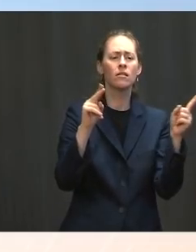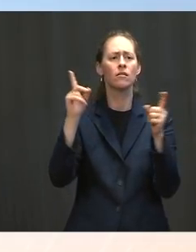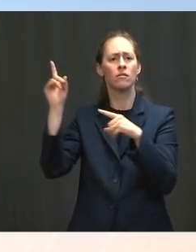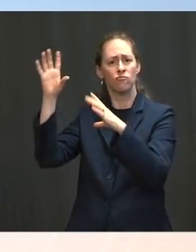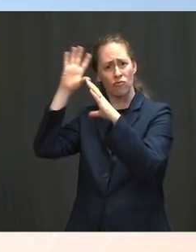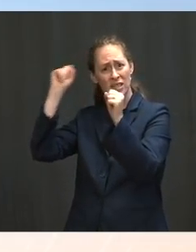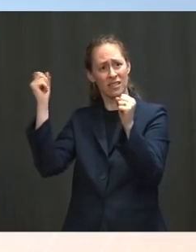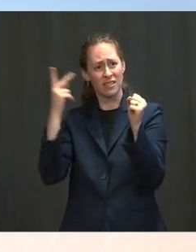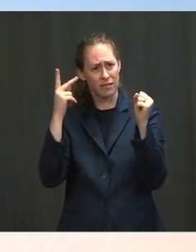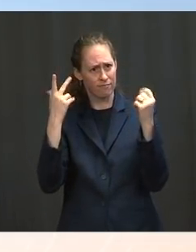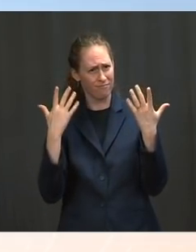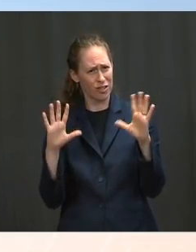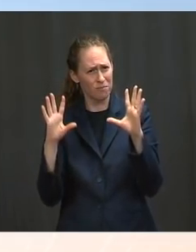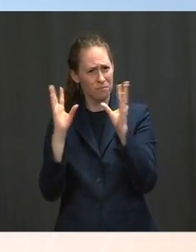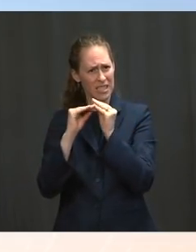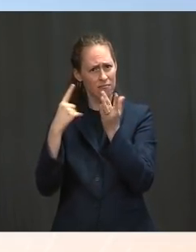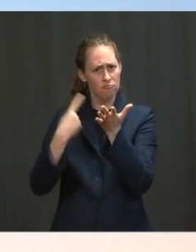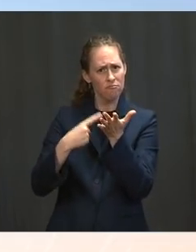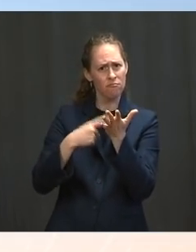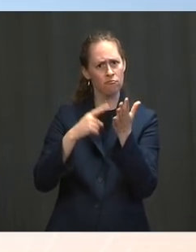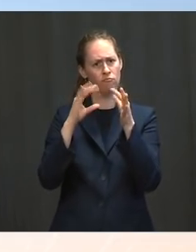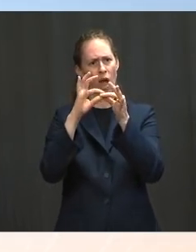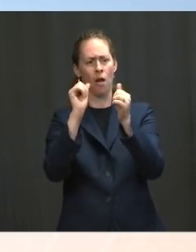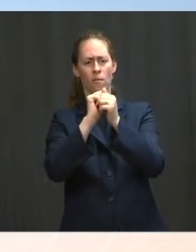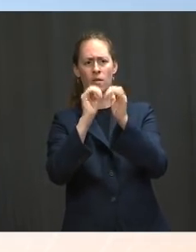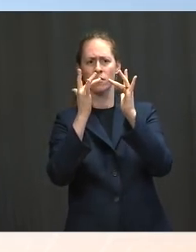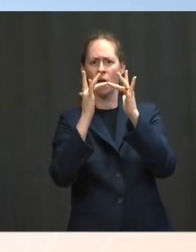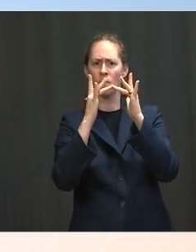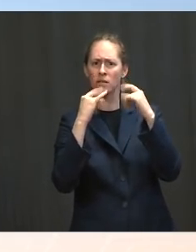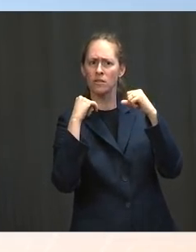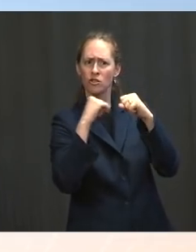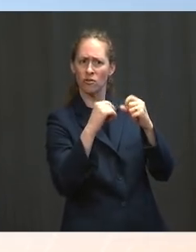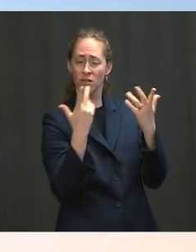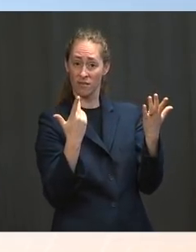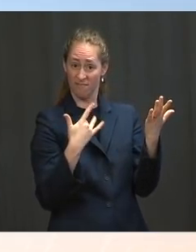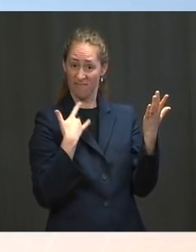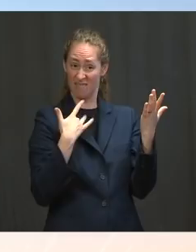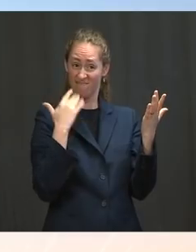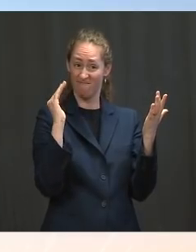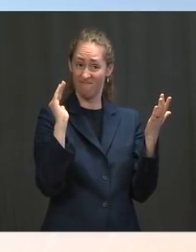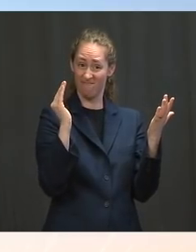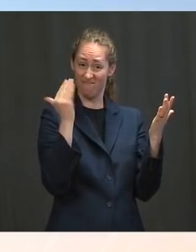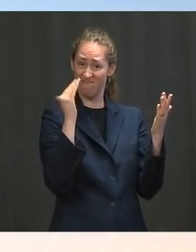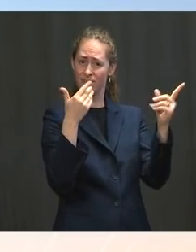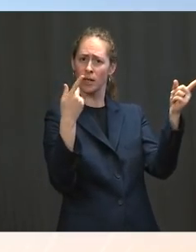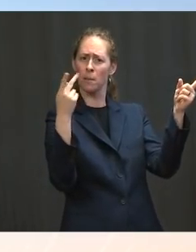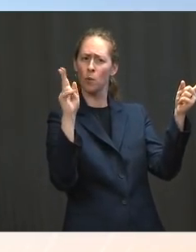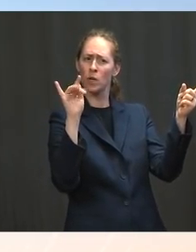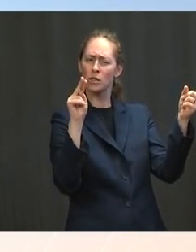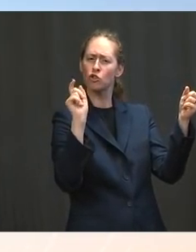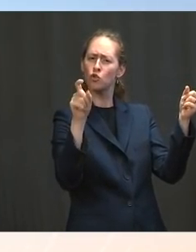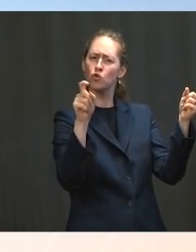Were you under the impression that Putin would do more to prevent these kind of attacks? Ms. Psaki: So, first, let me say --